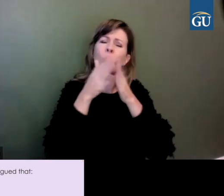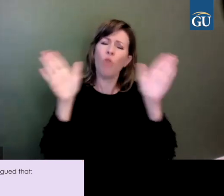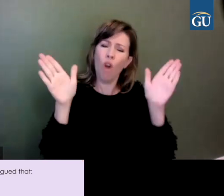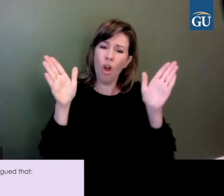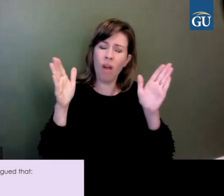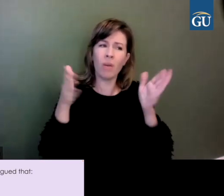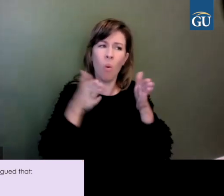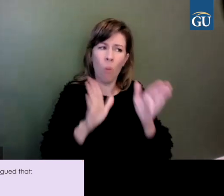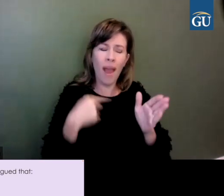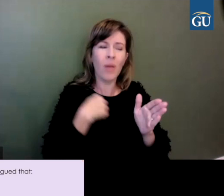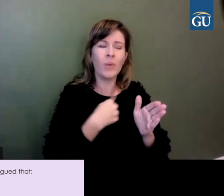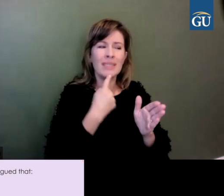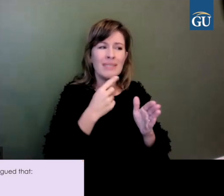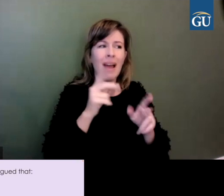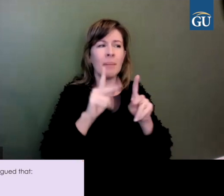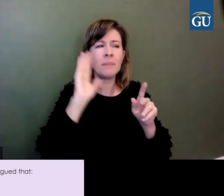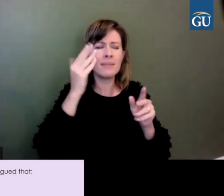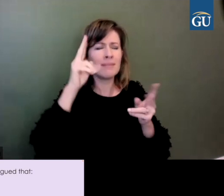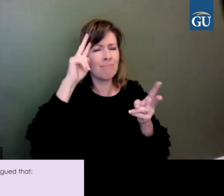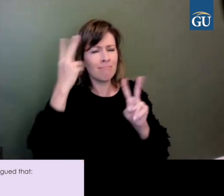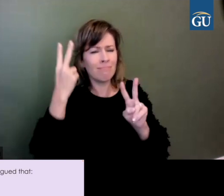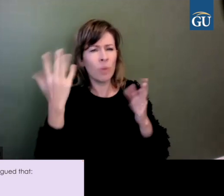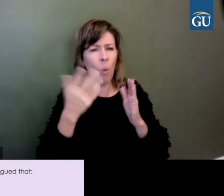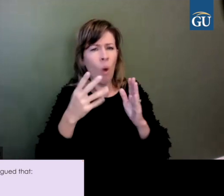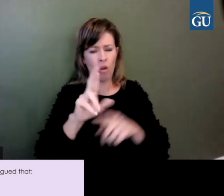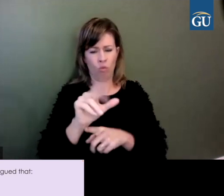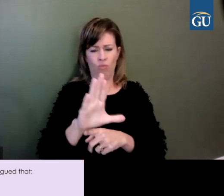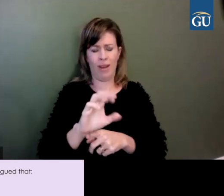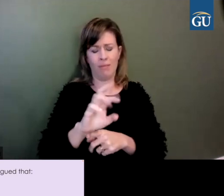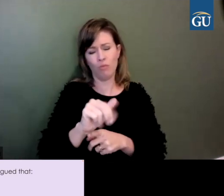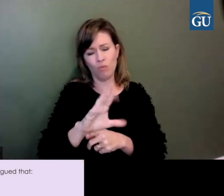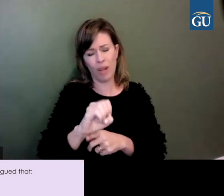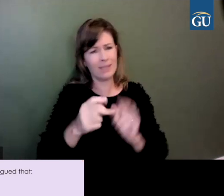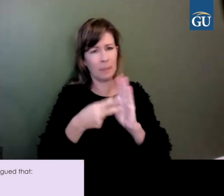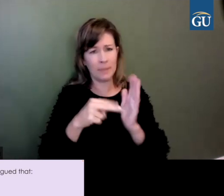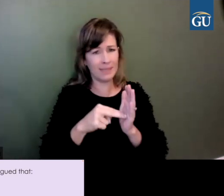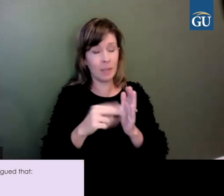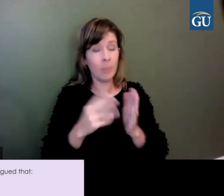misunderstanding of what race meant. And what we meant by that is on the one hand, existing neuroscientific